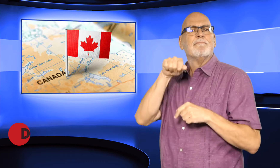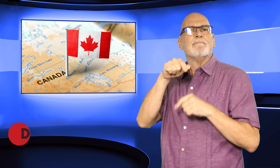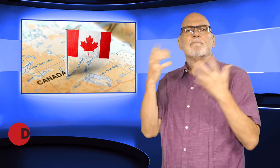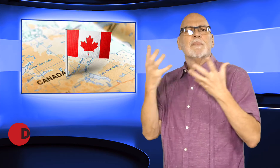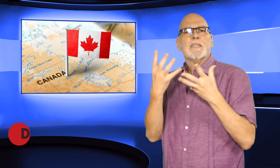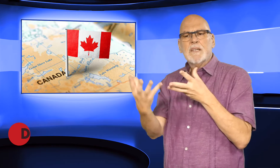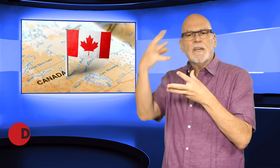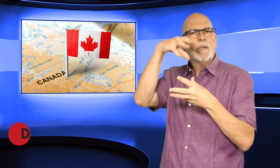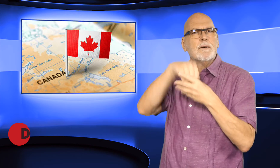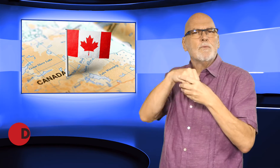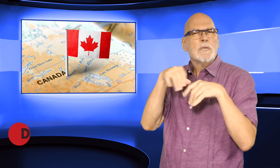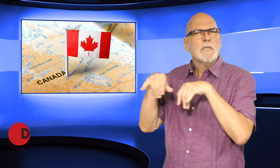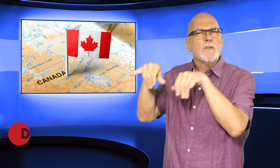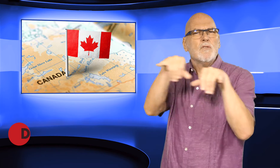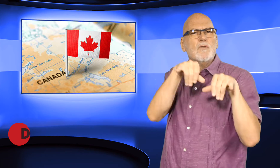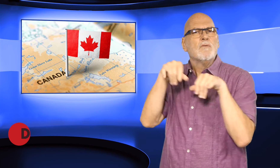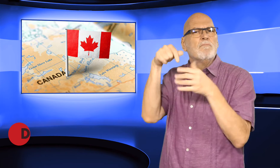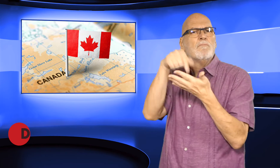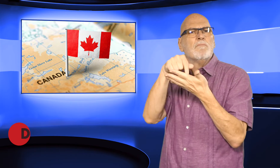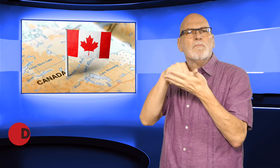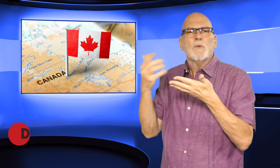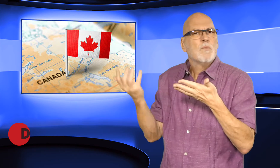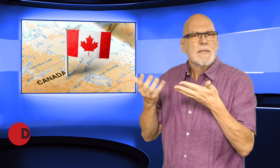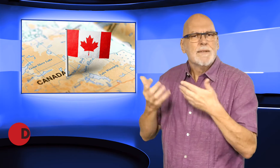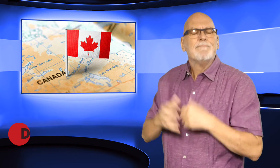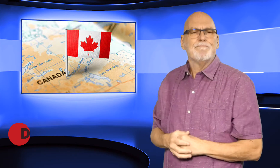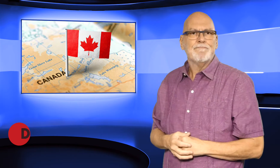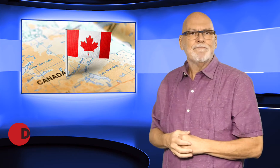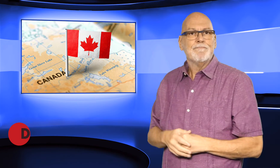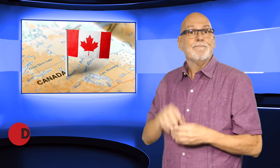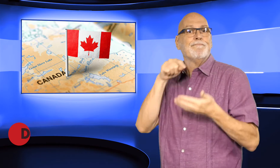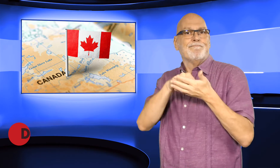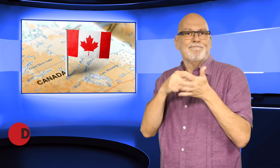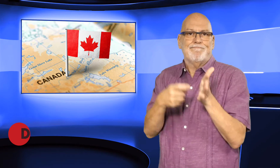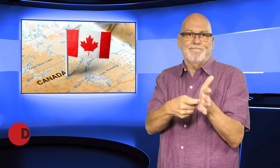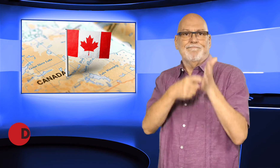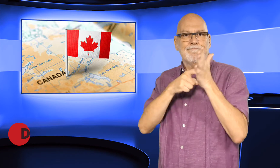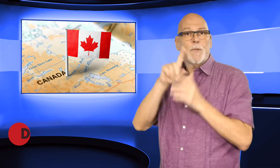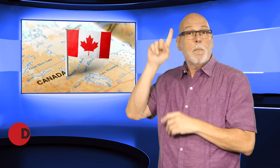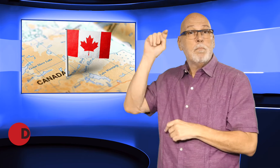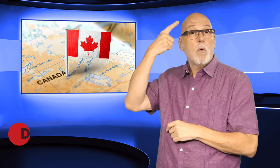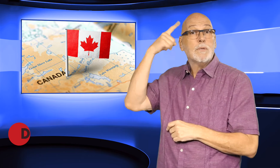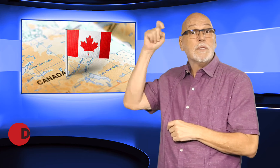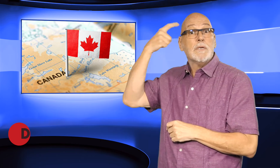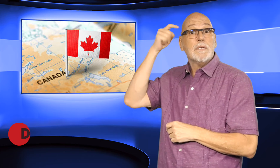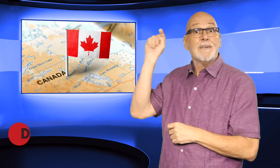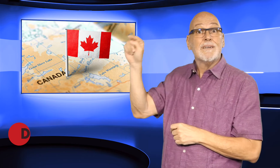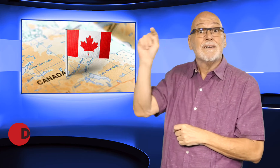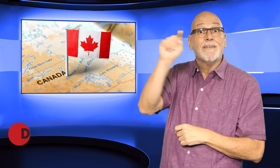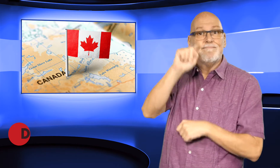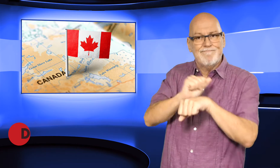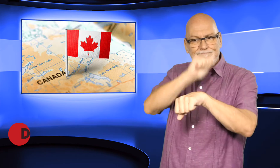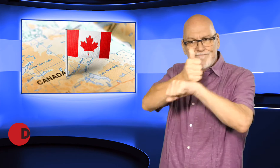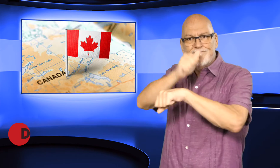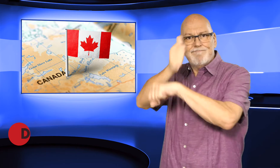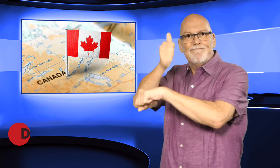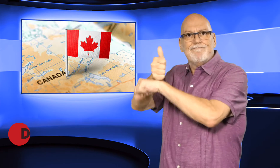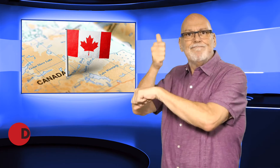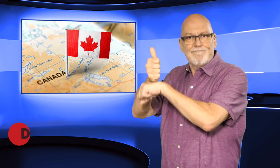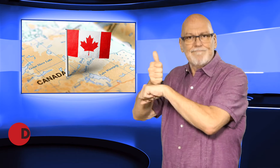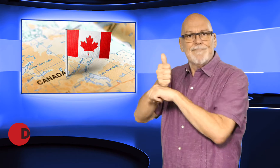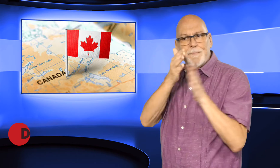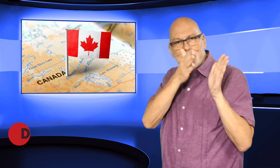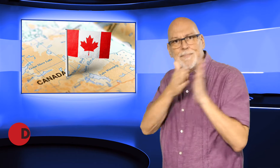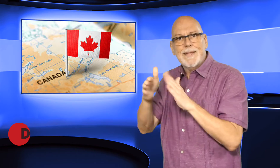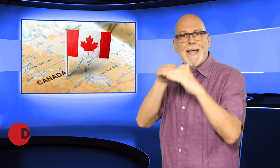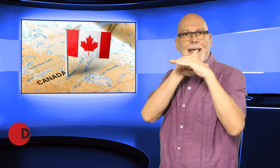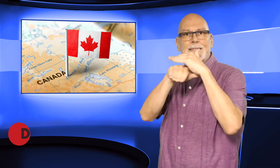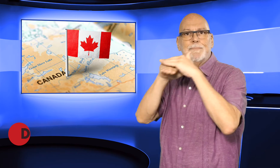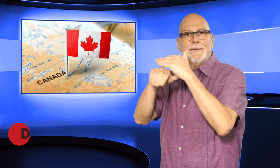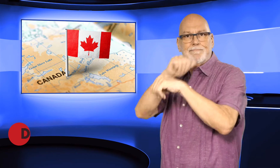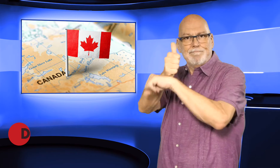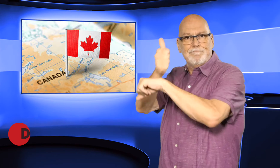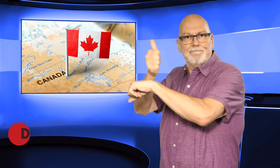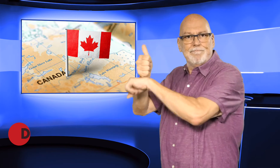What is included in the standard? It requires employers to set up